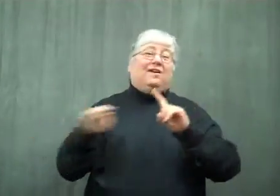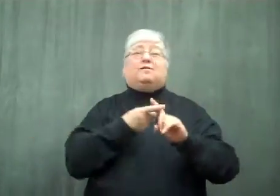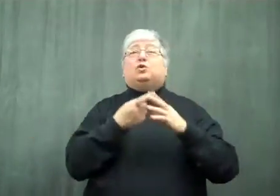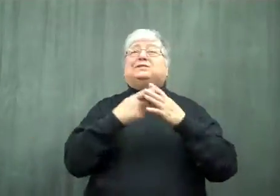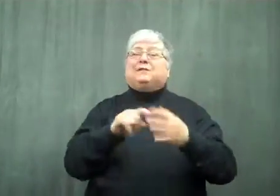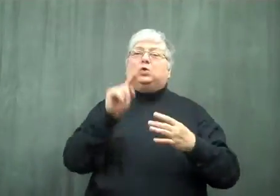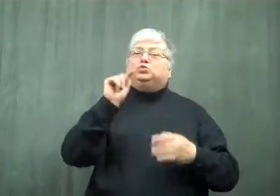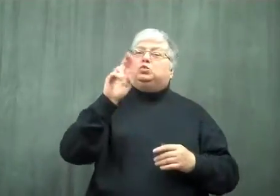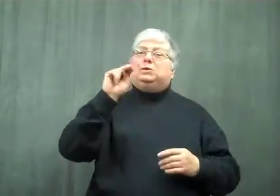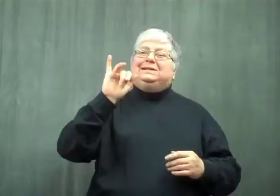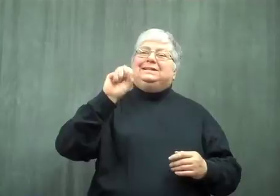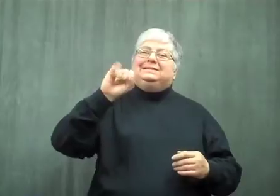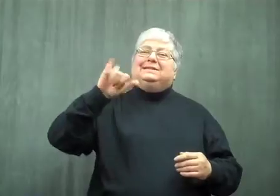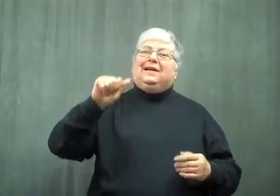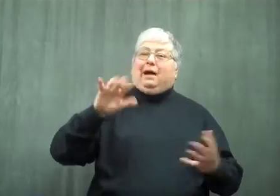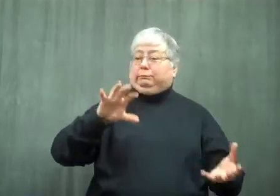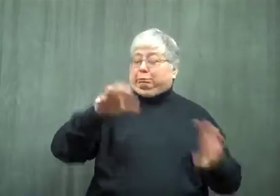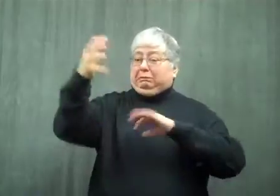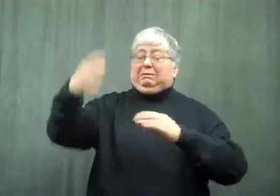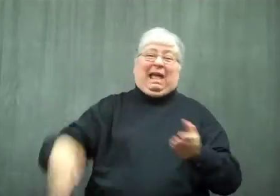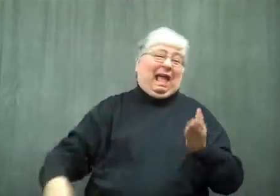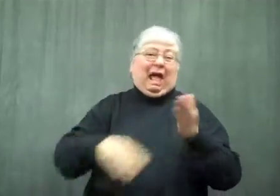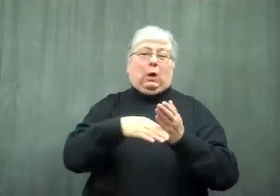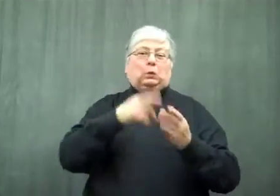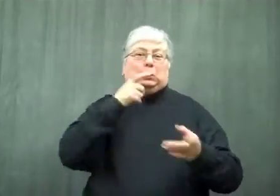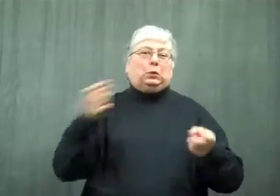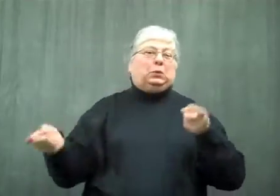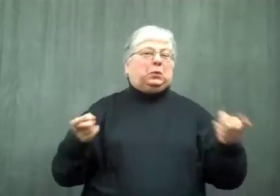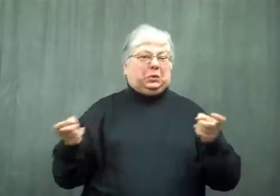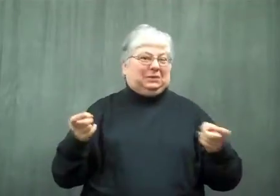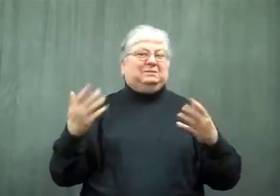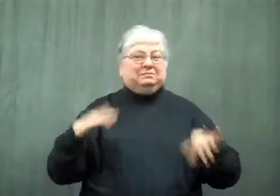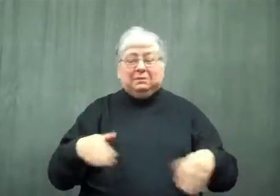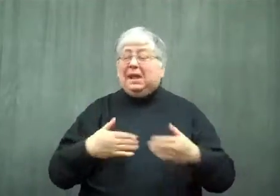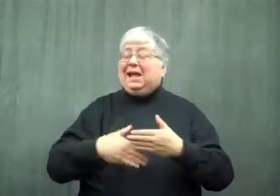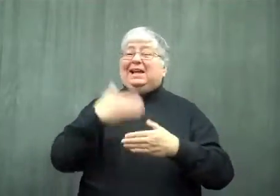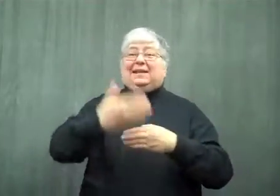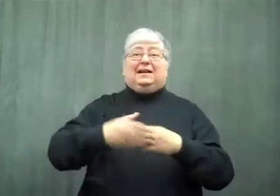It started with Tunisia. There was an upheaval and the ruler was ousted. Then came Egypt.